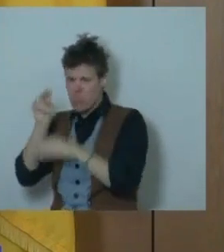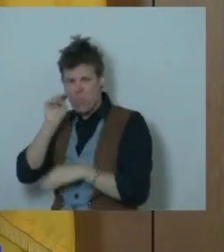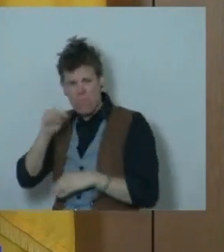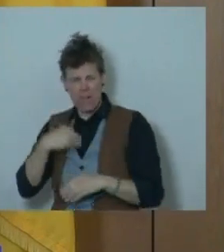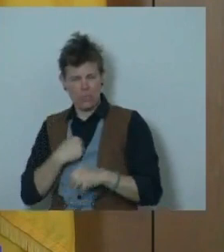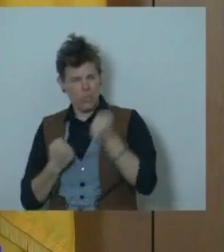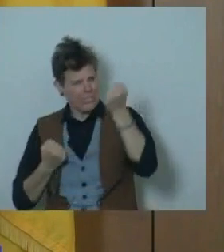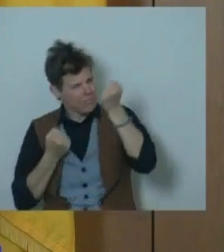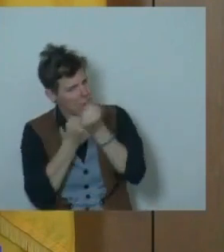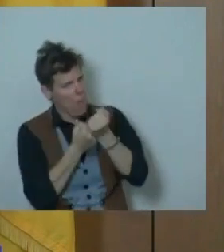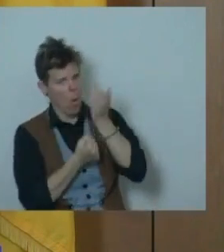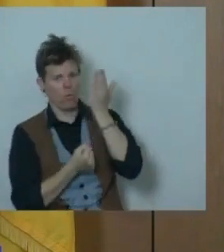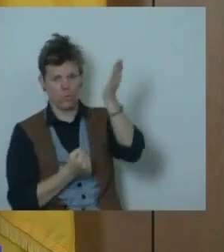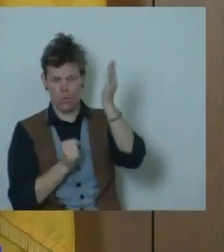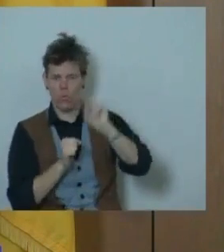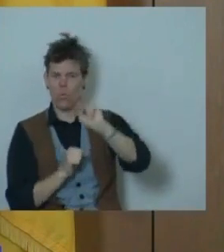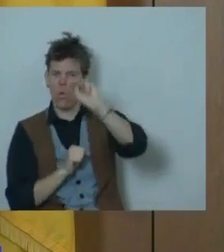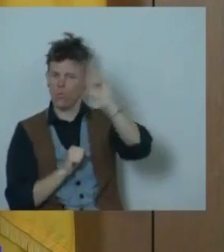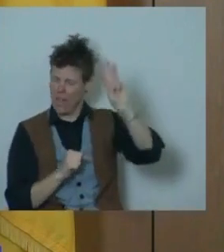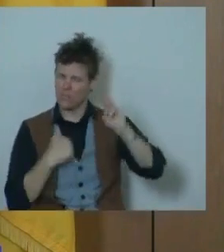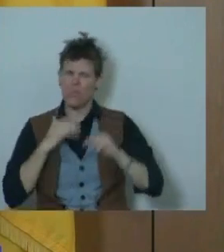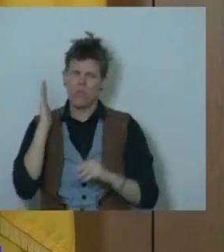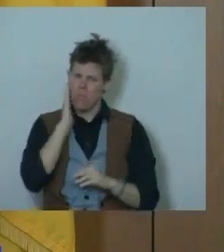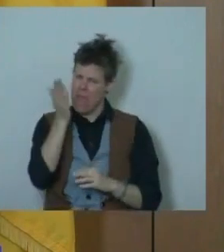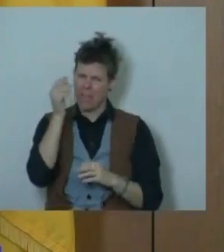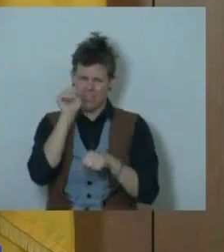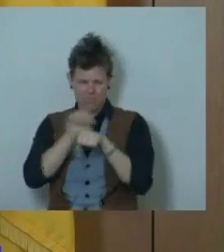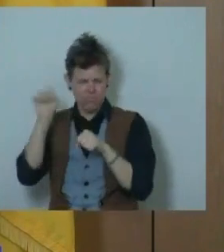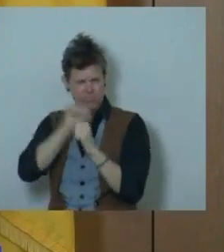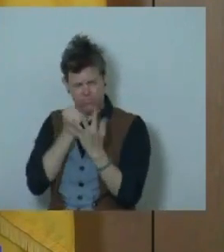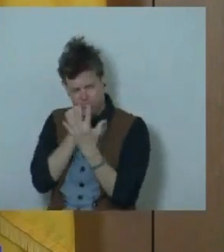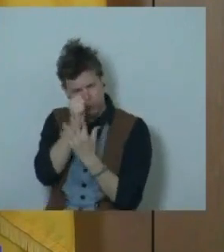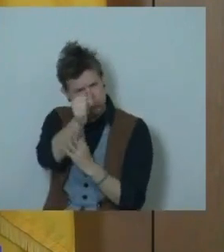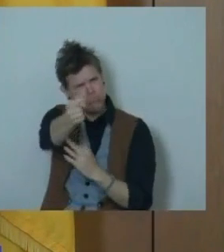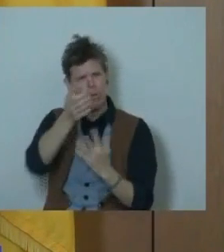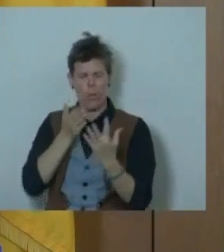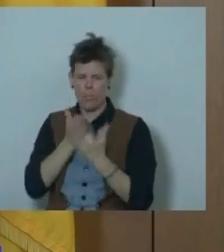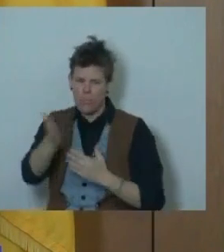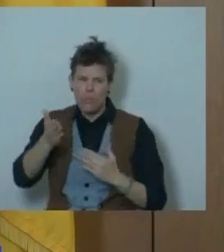YOU HAVE OUR SUPPORT. YOU HAVE EVERY NEW MEXICAN PULLING FOR YOU.